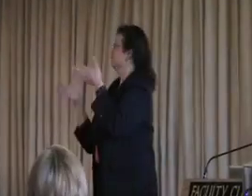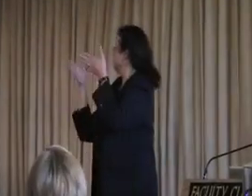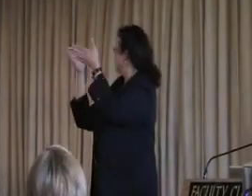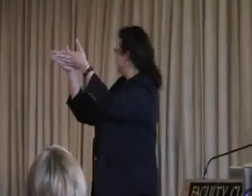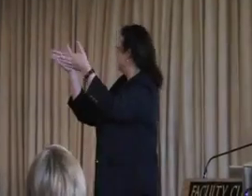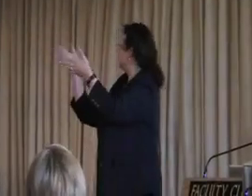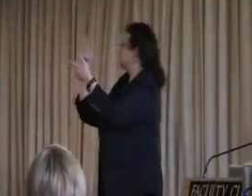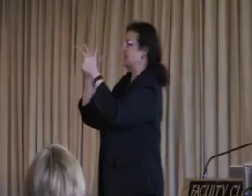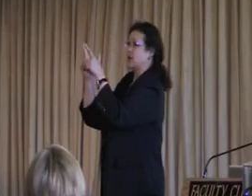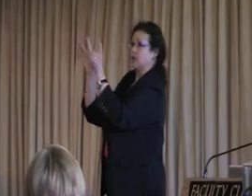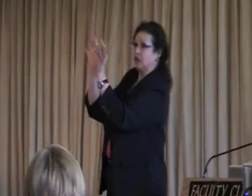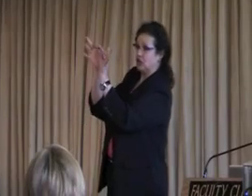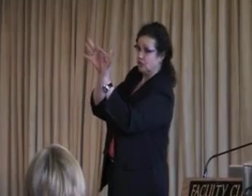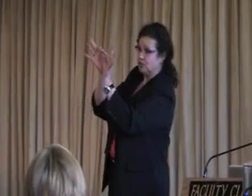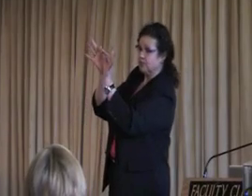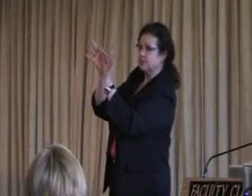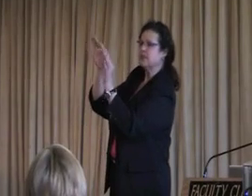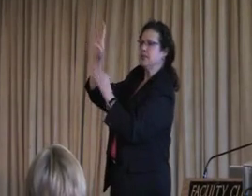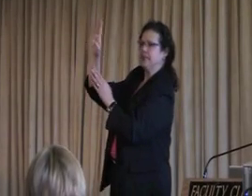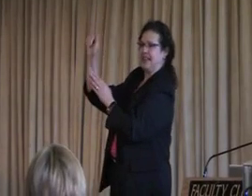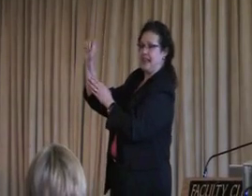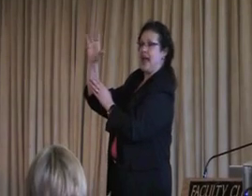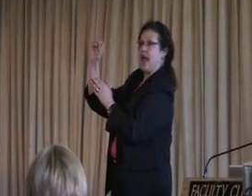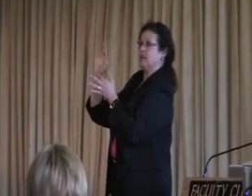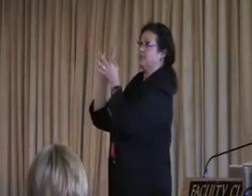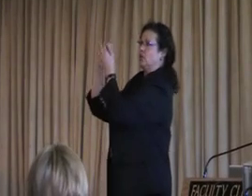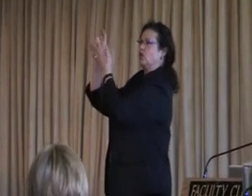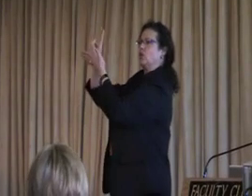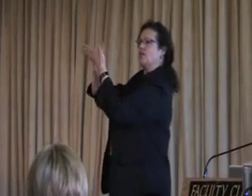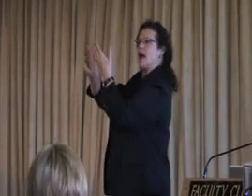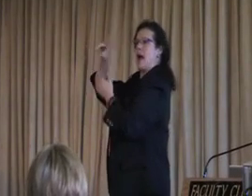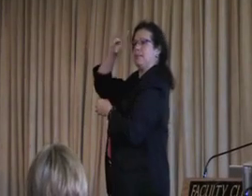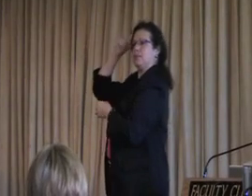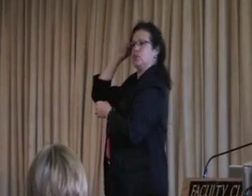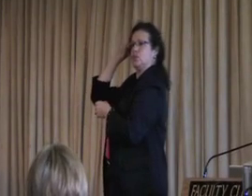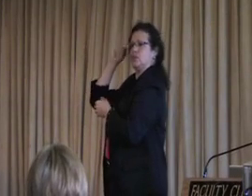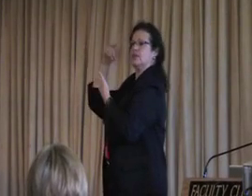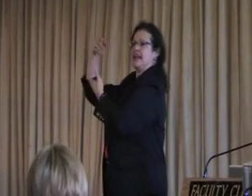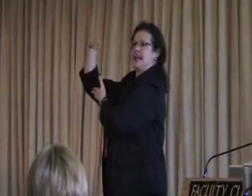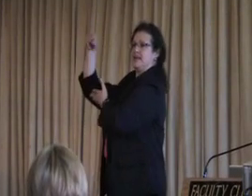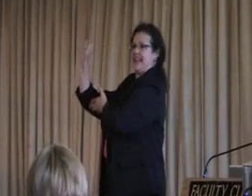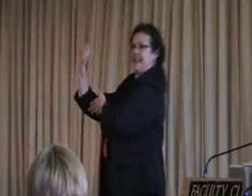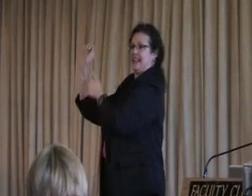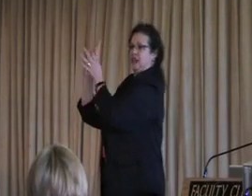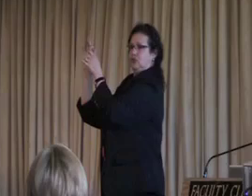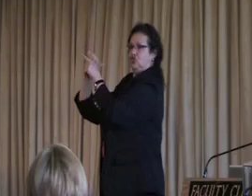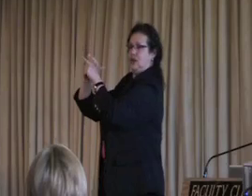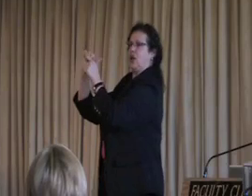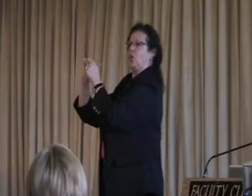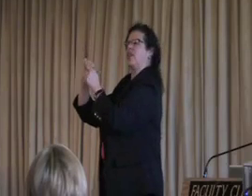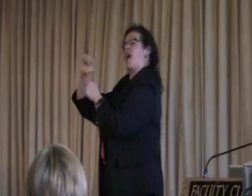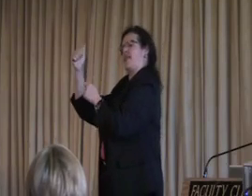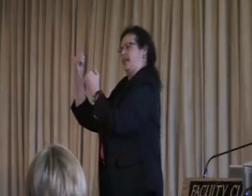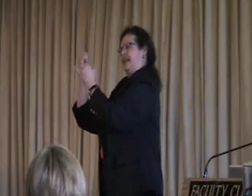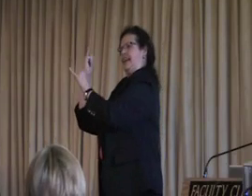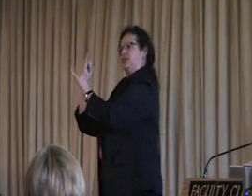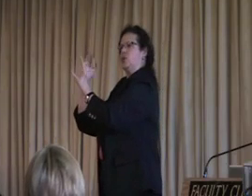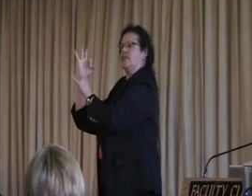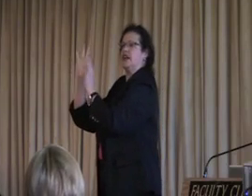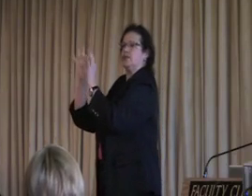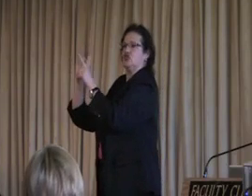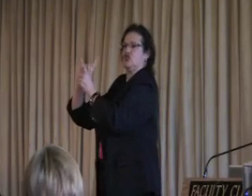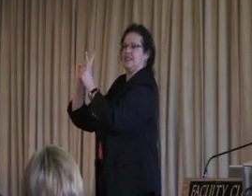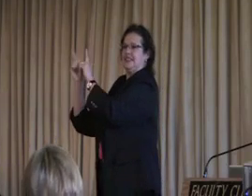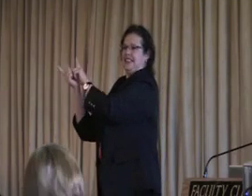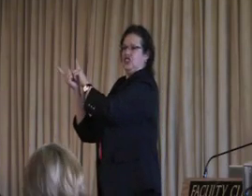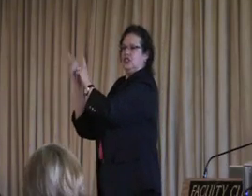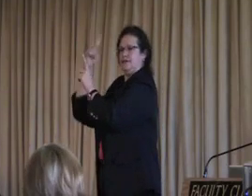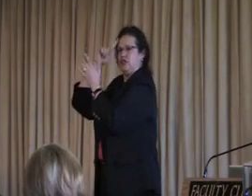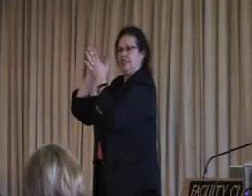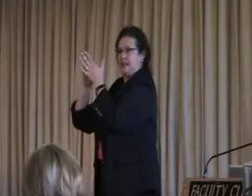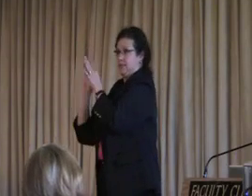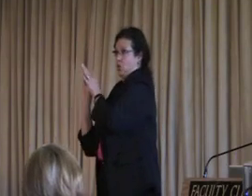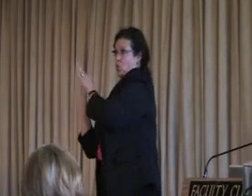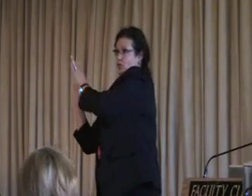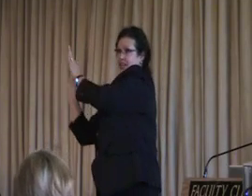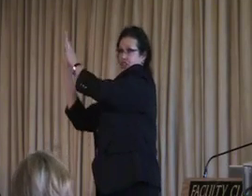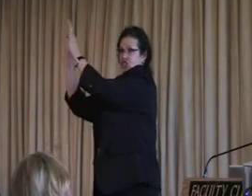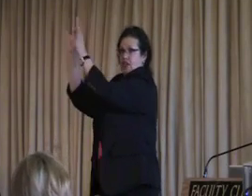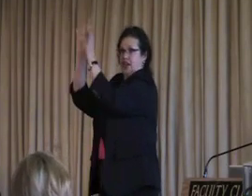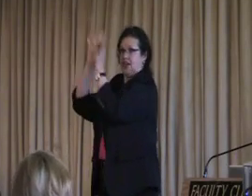applied sciences? We have BA and MA students, and they -- we are also working with Gallaudet